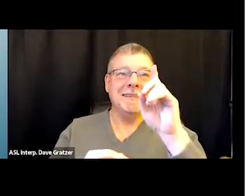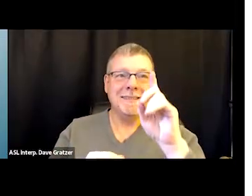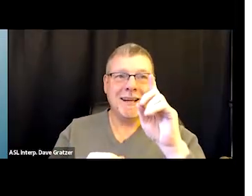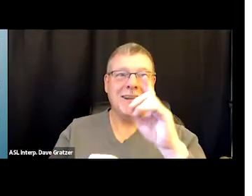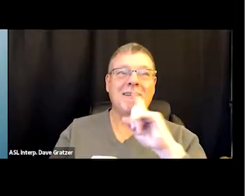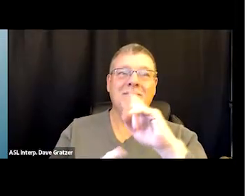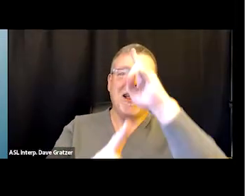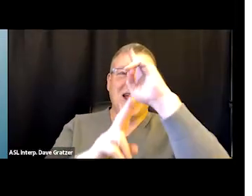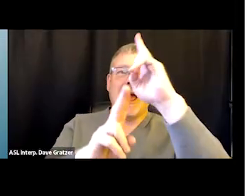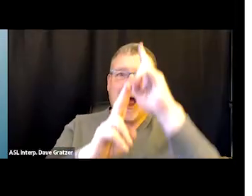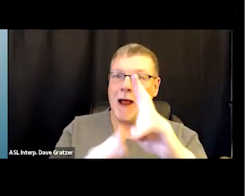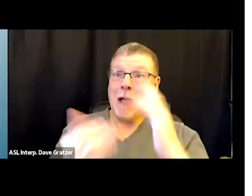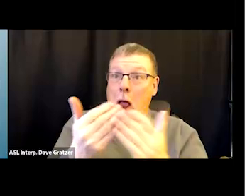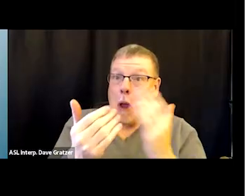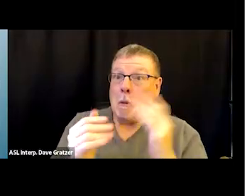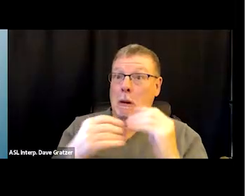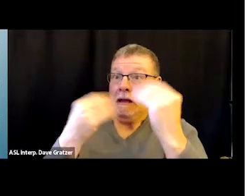The Honorable, I was gonna give her another, uh, degree.